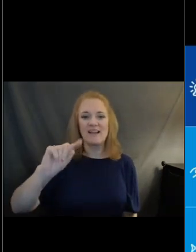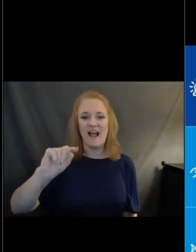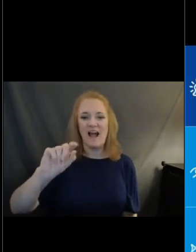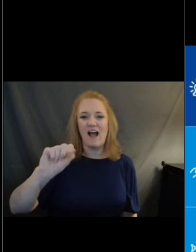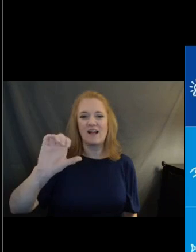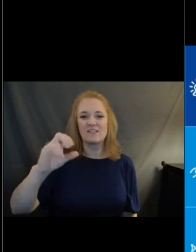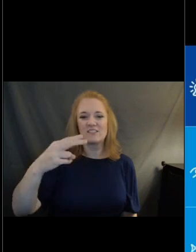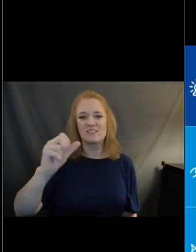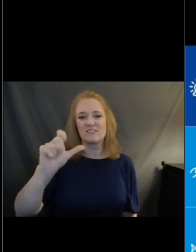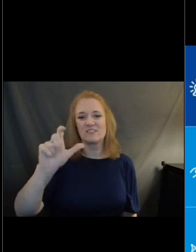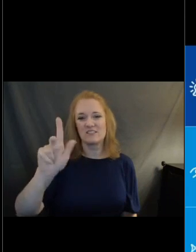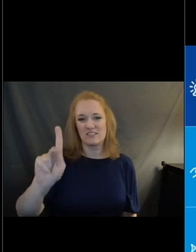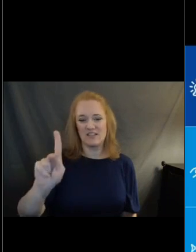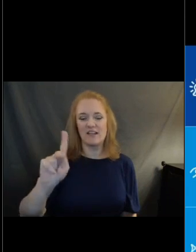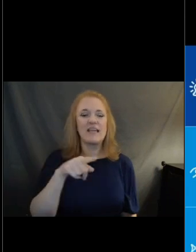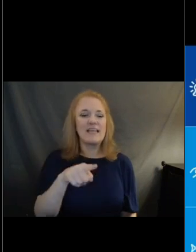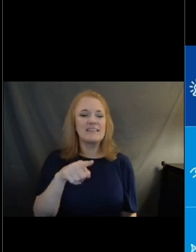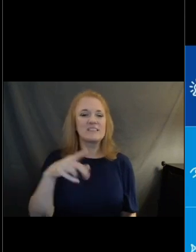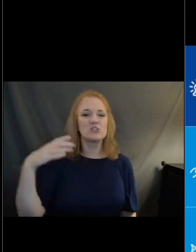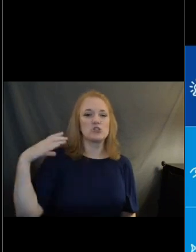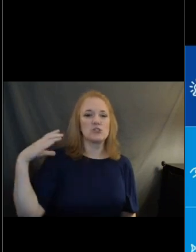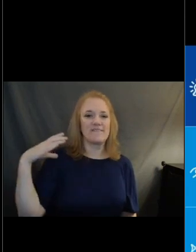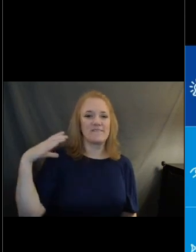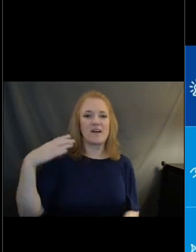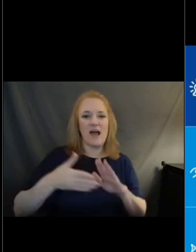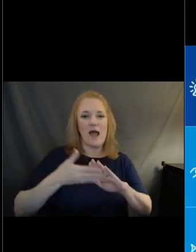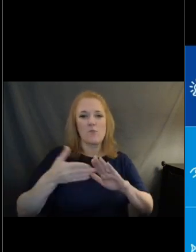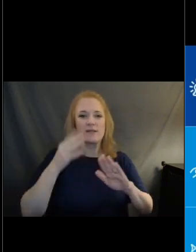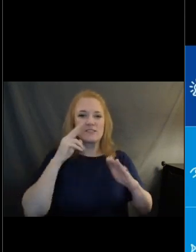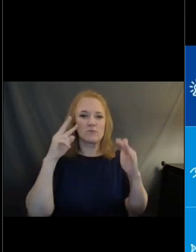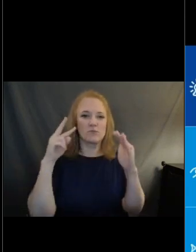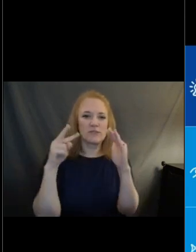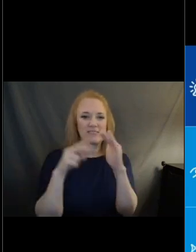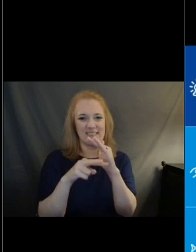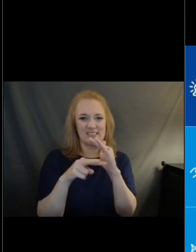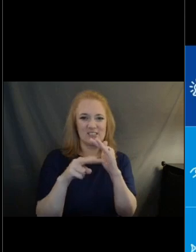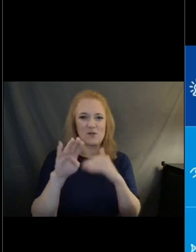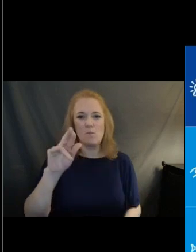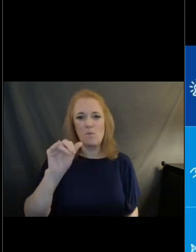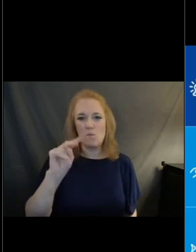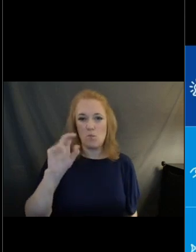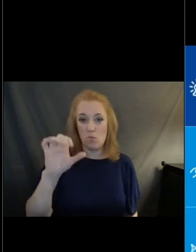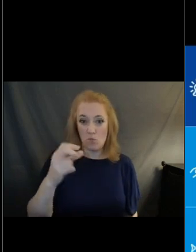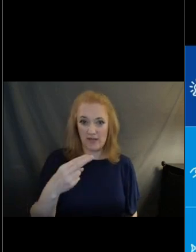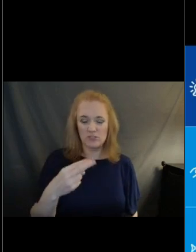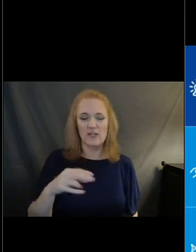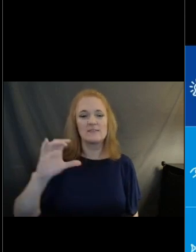Chief of the Operational Prediction Branch at the Climate Prediction Center and has served in